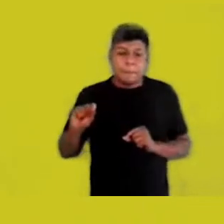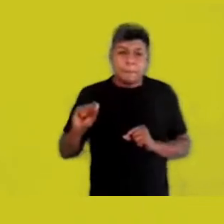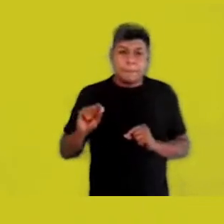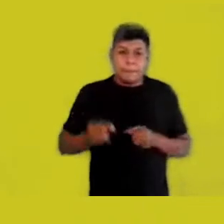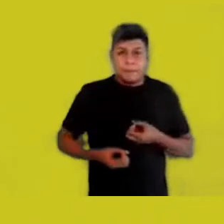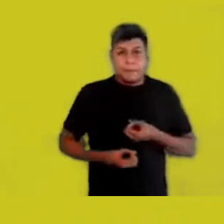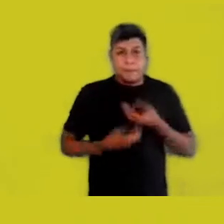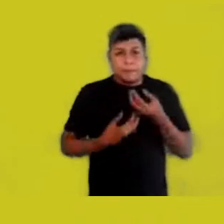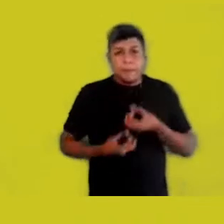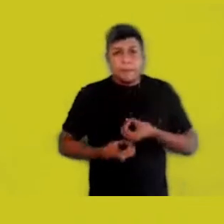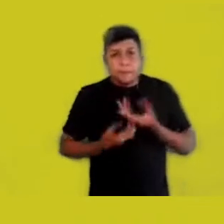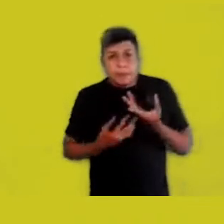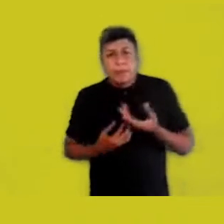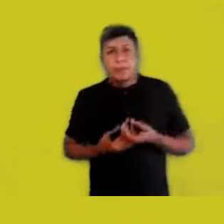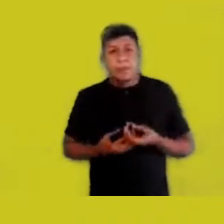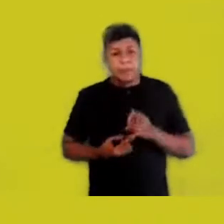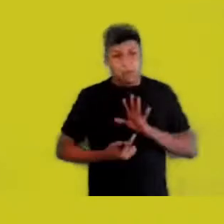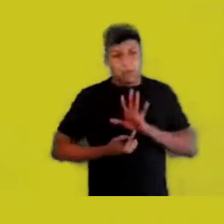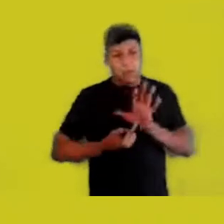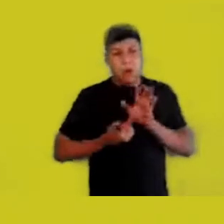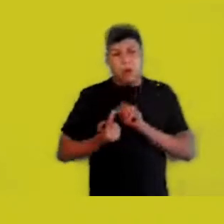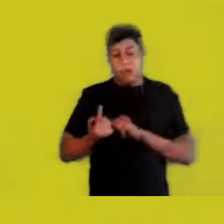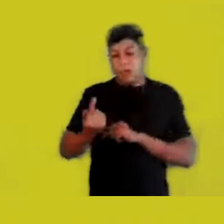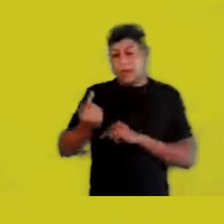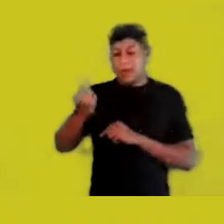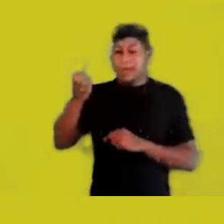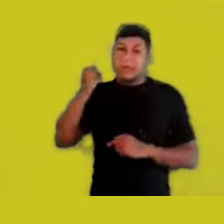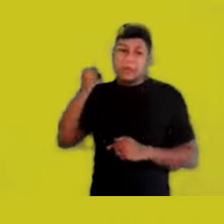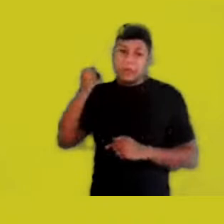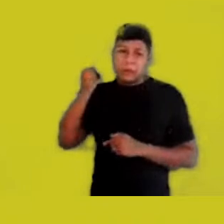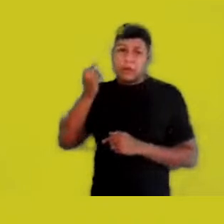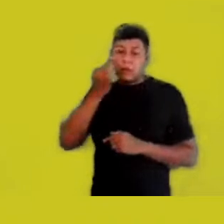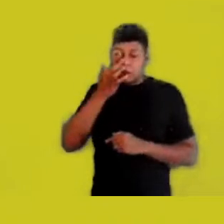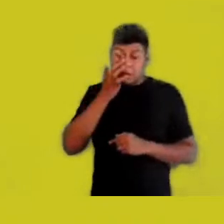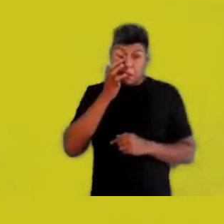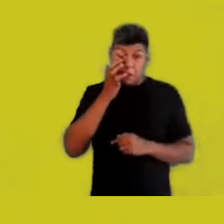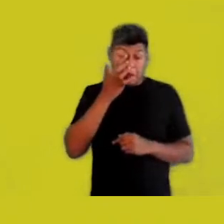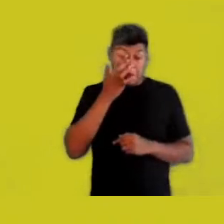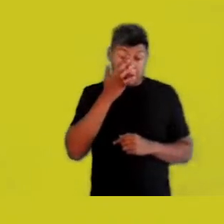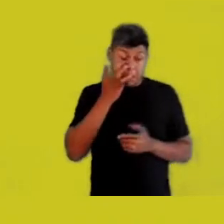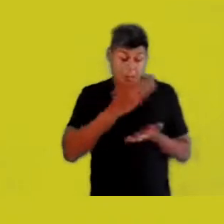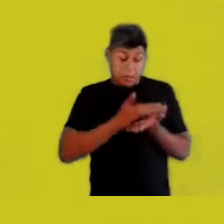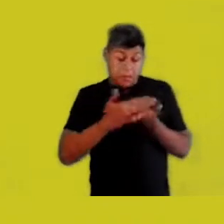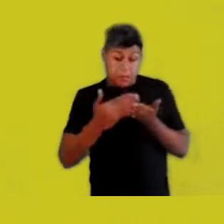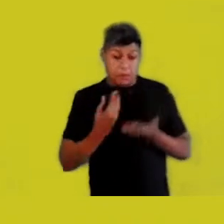is sent back to a primitive past which has never existed.